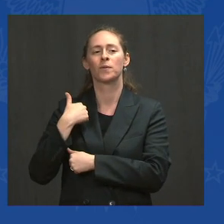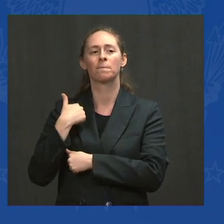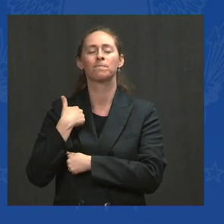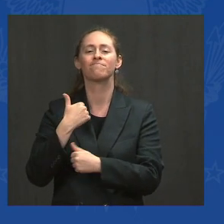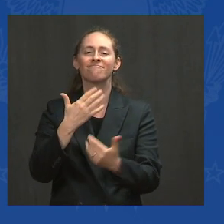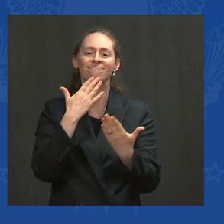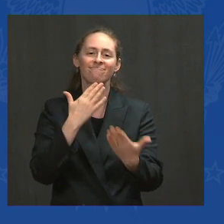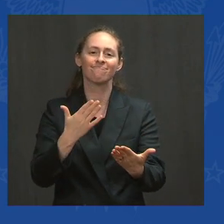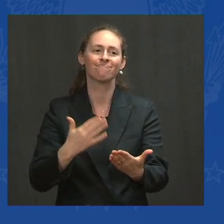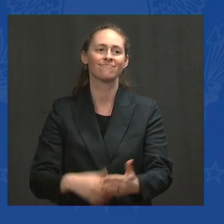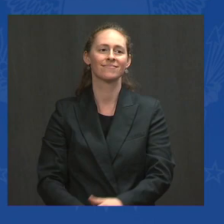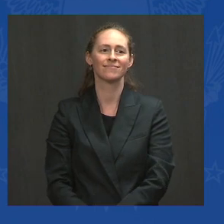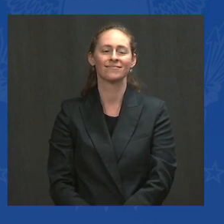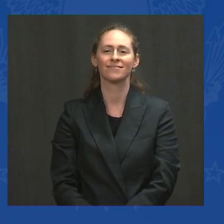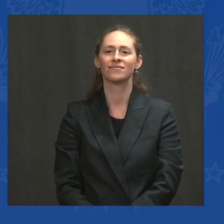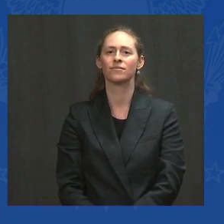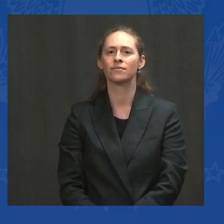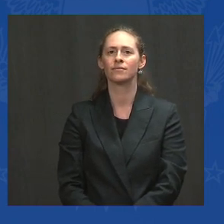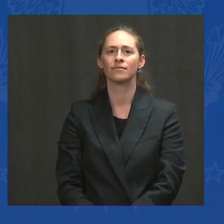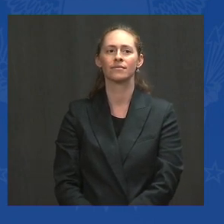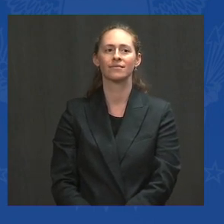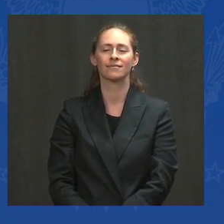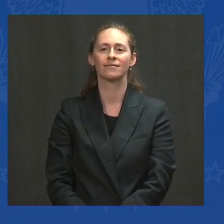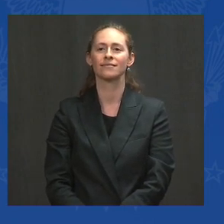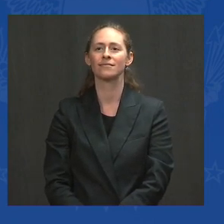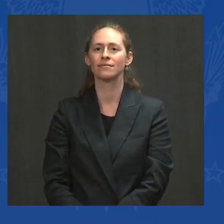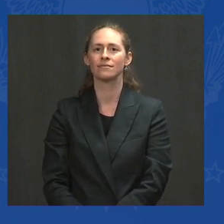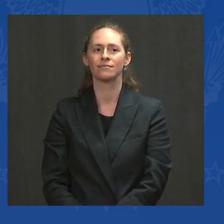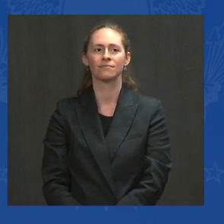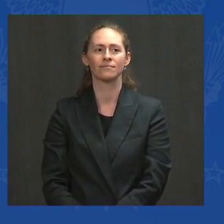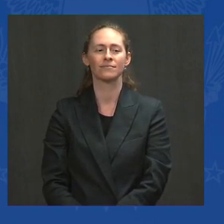The Press: Mr. President -- do you trust the Taliban, Mr. President?